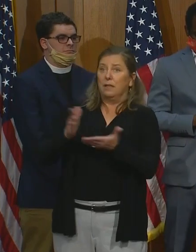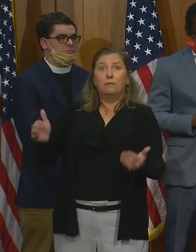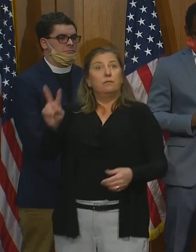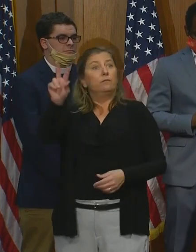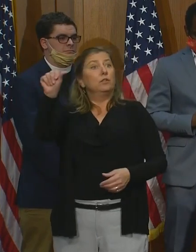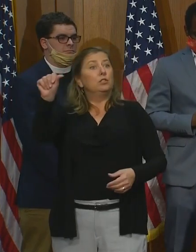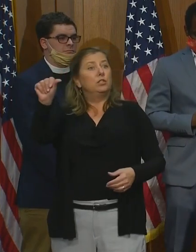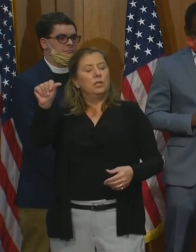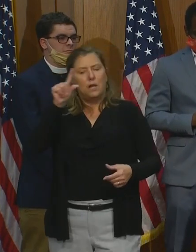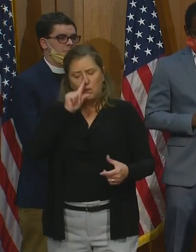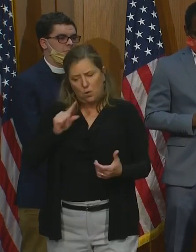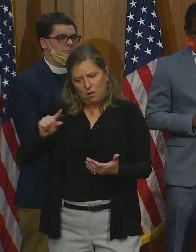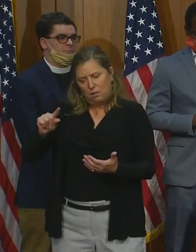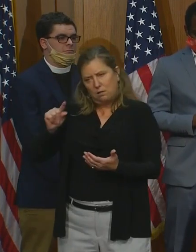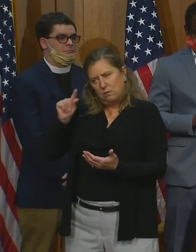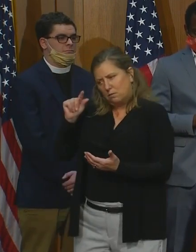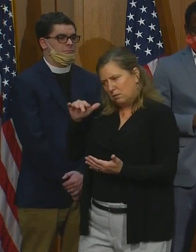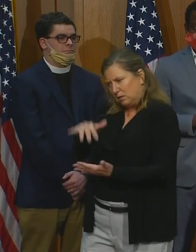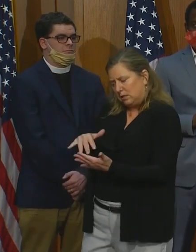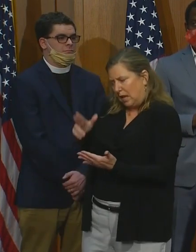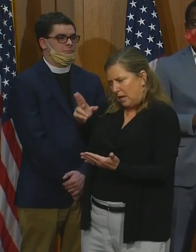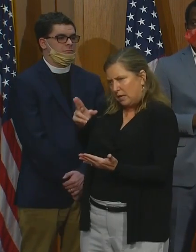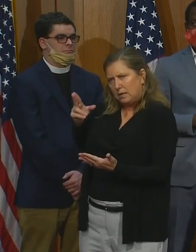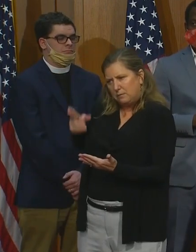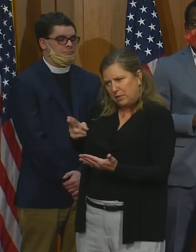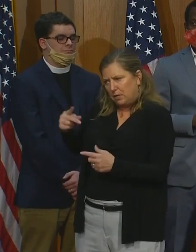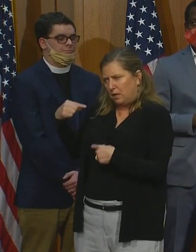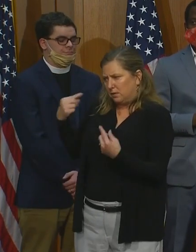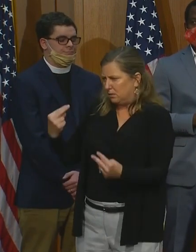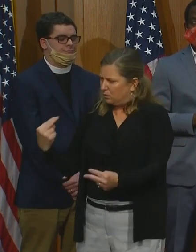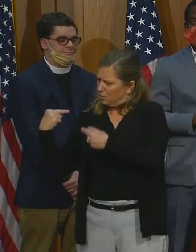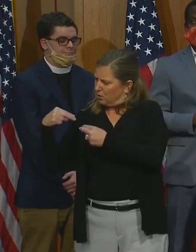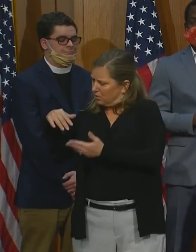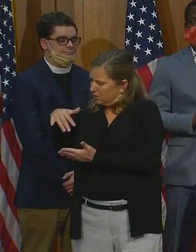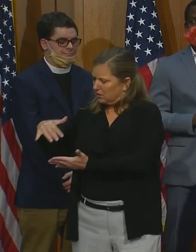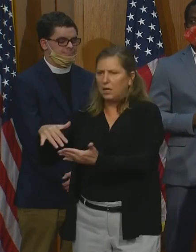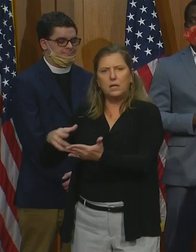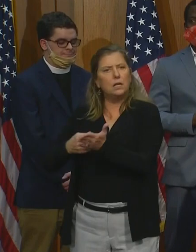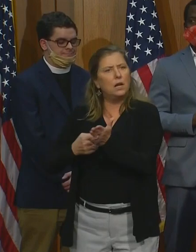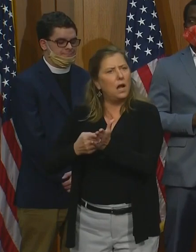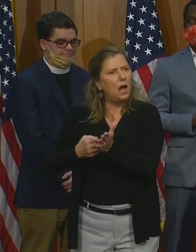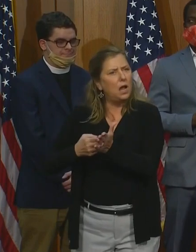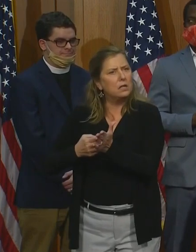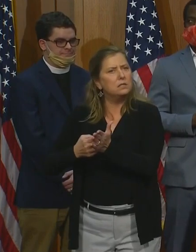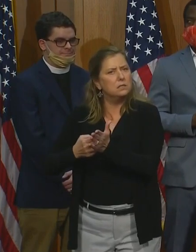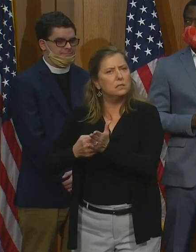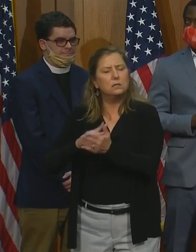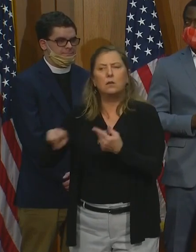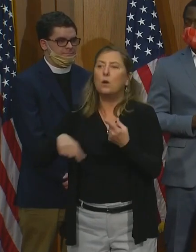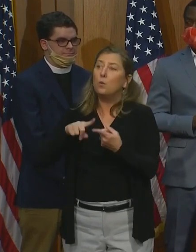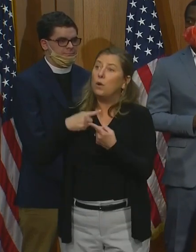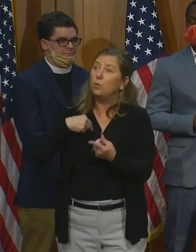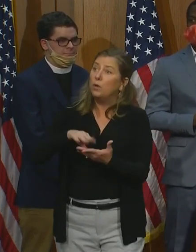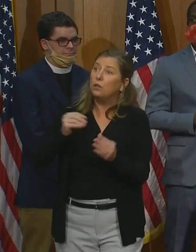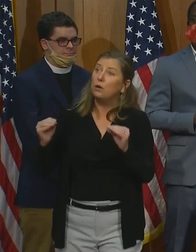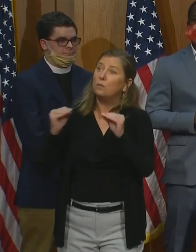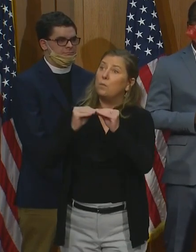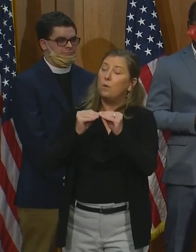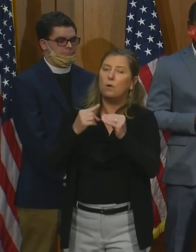FRIENDS I BELIEVE IN A VIRGINIA THAT STUDIES IT'S PAST IN AN